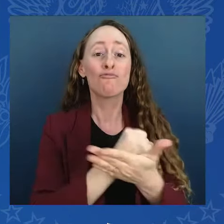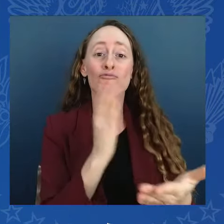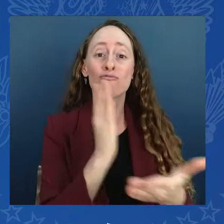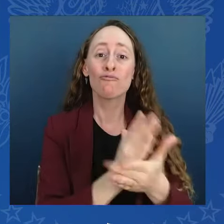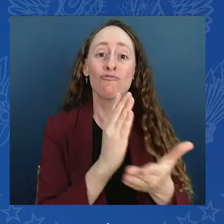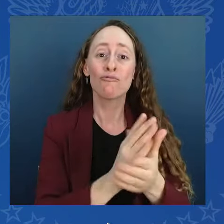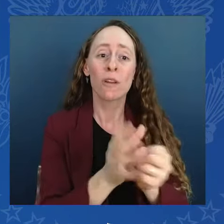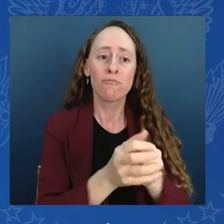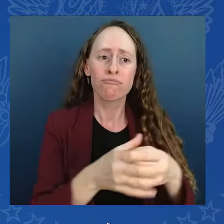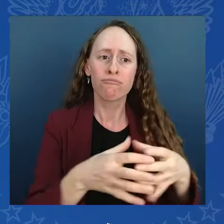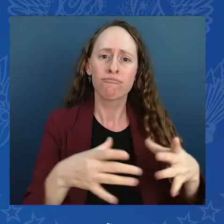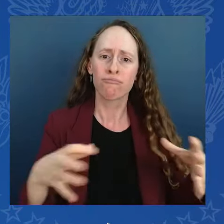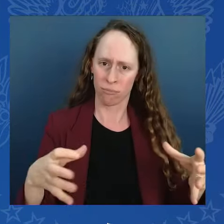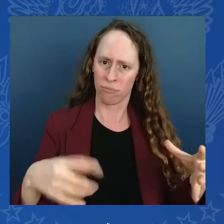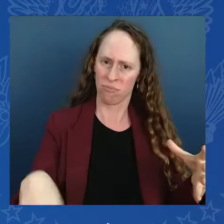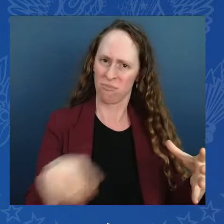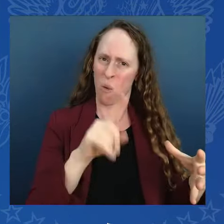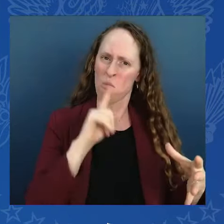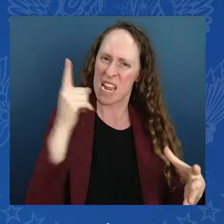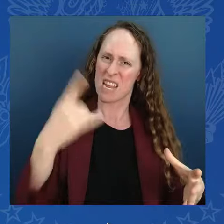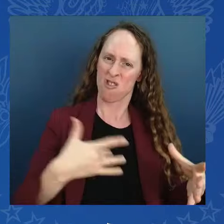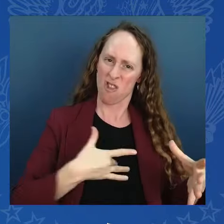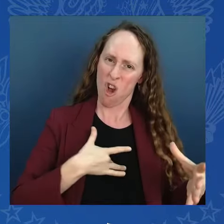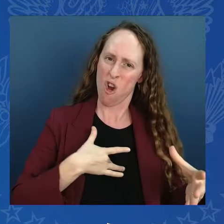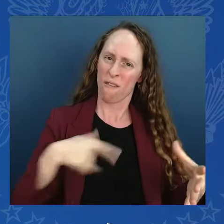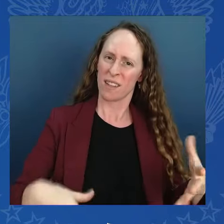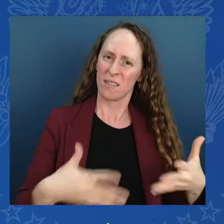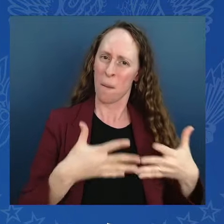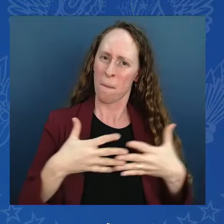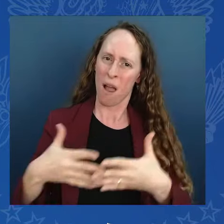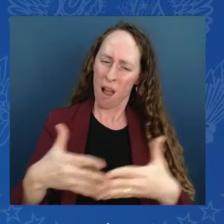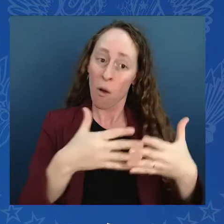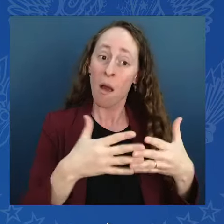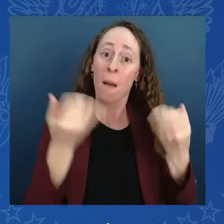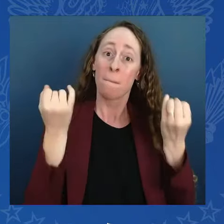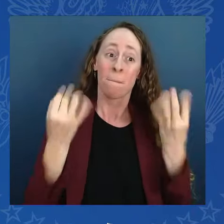It's a fact.